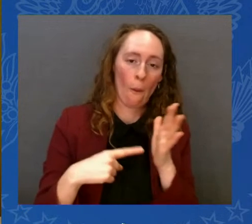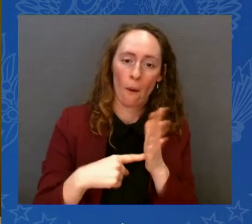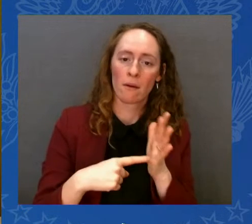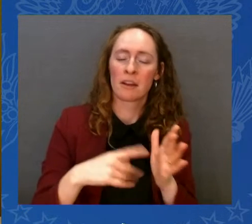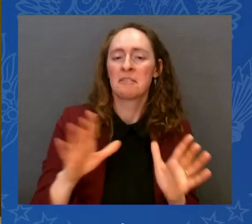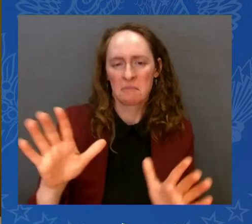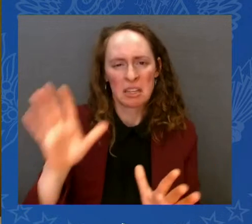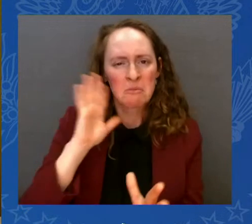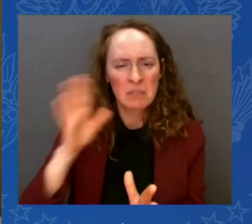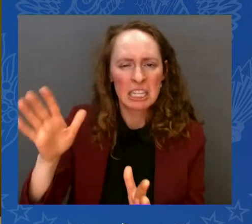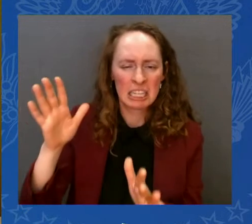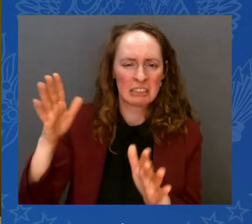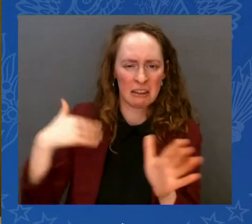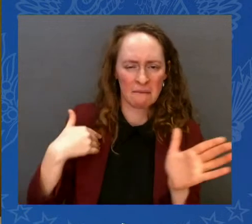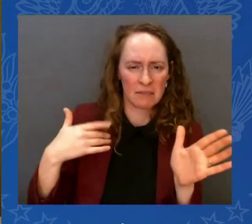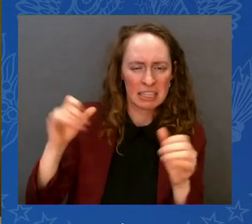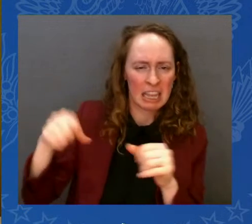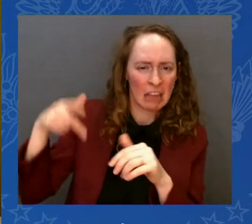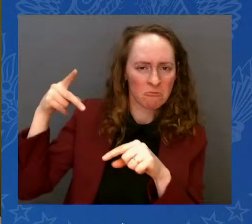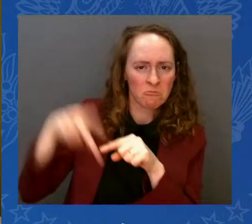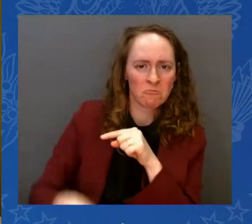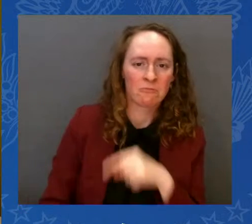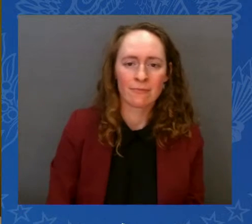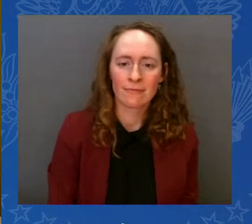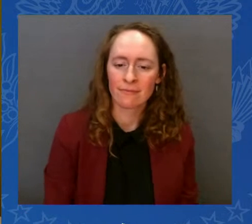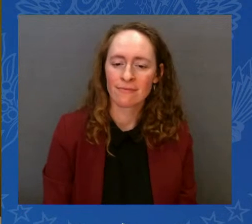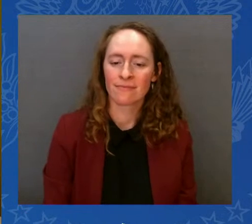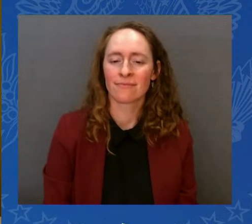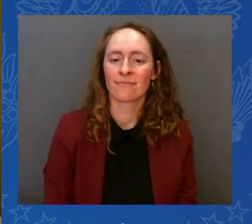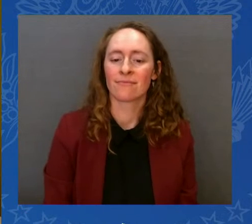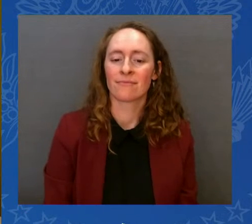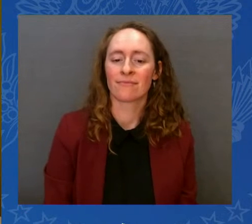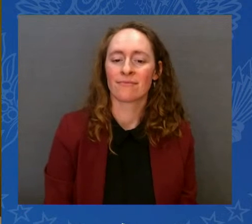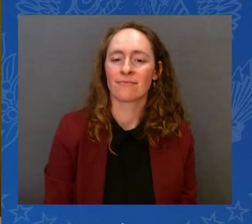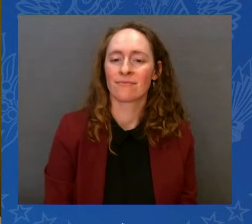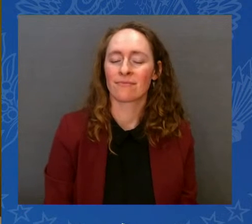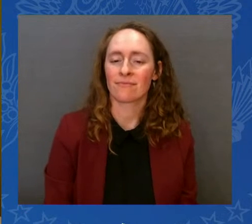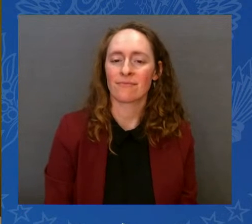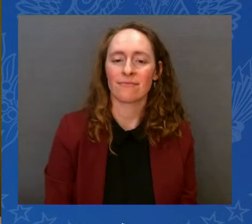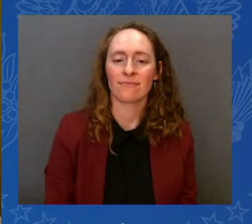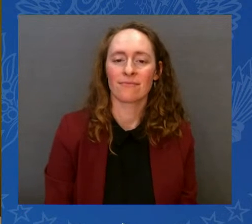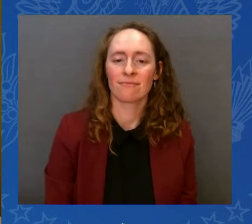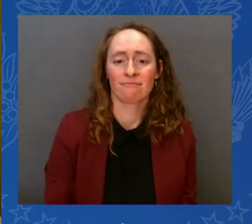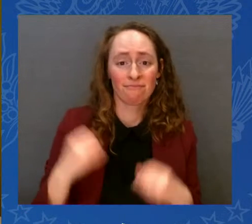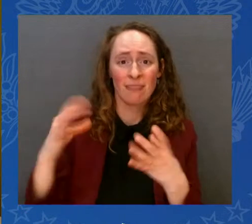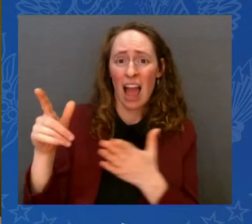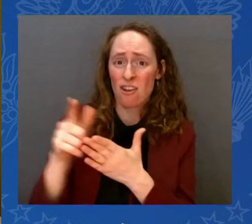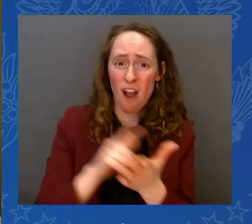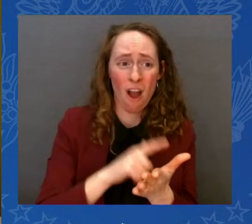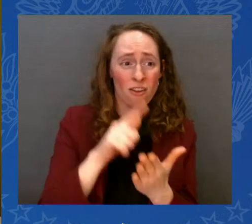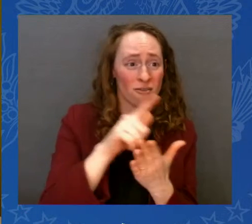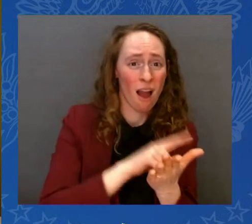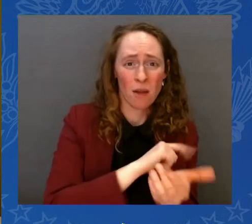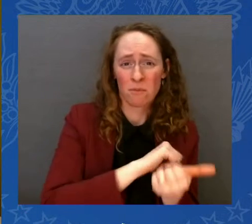And I'll end this by saying that, as all of you know, it doesn't stop here. I think we have to finish the job.